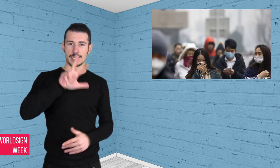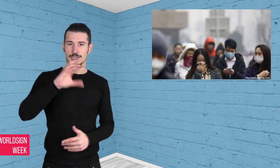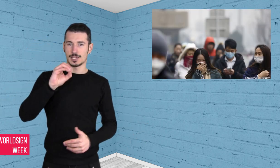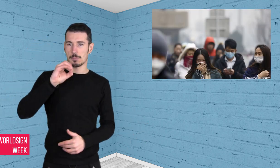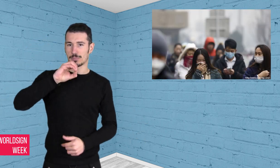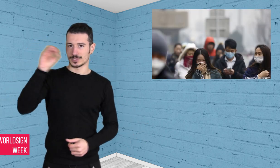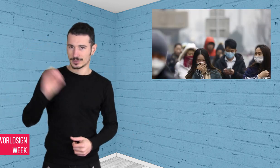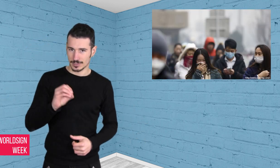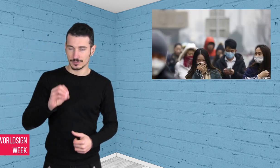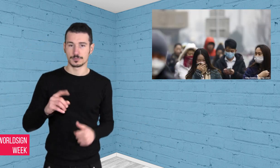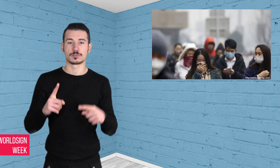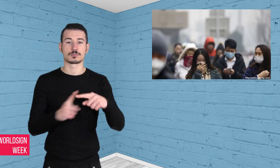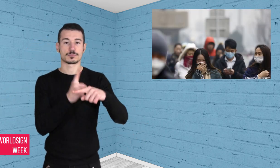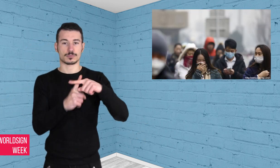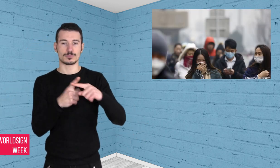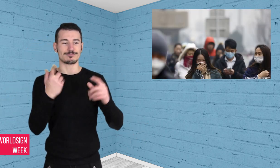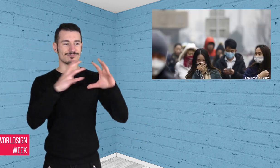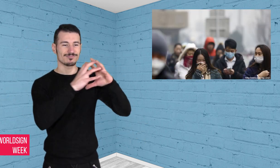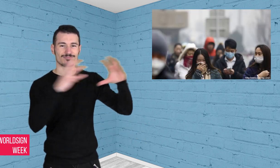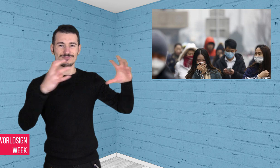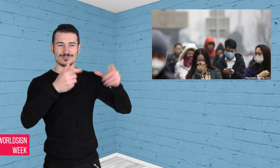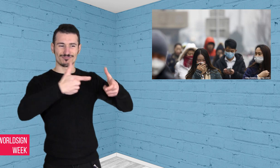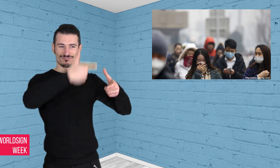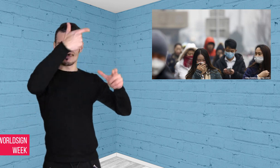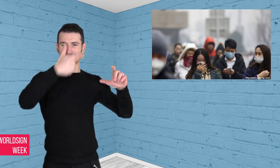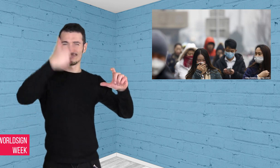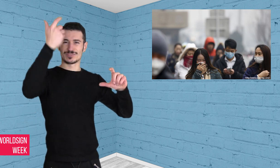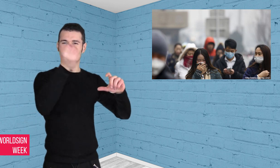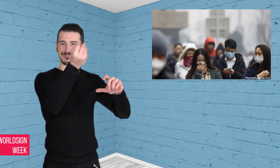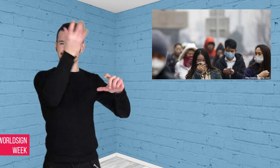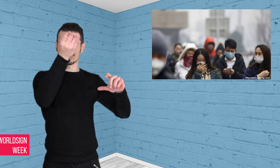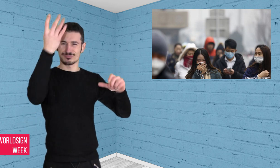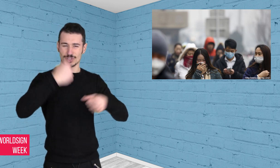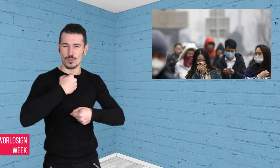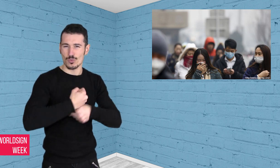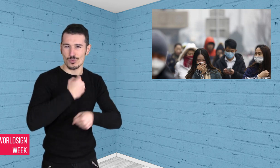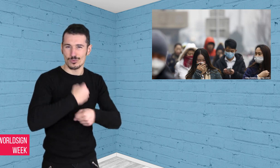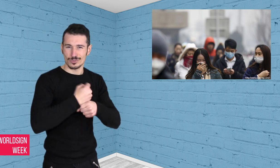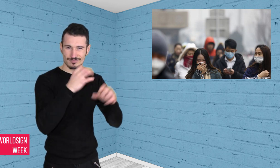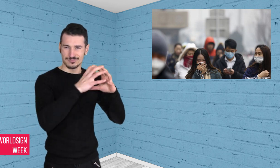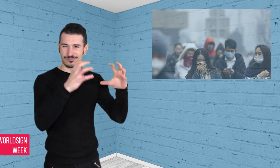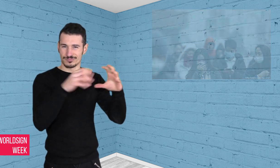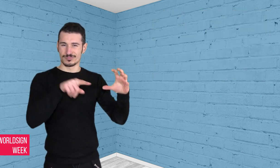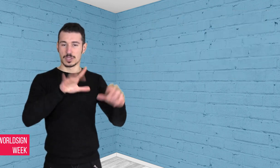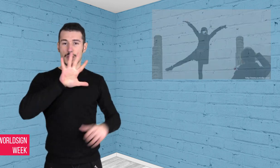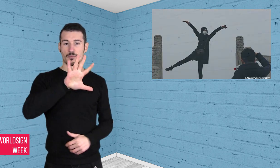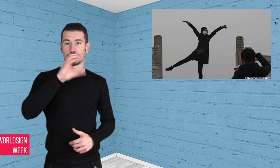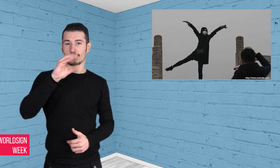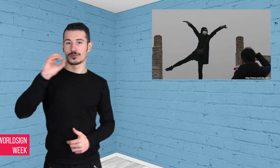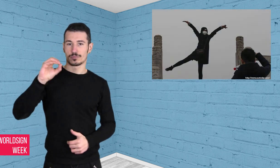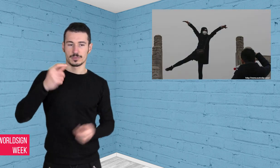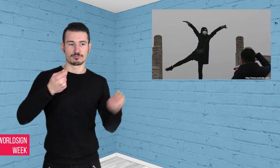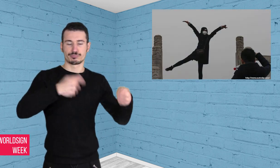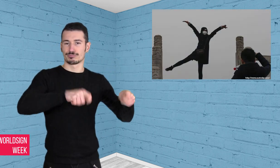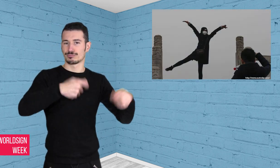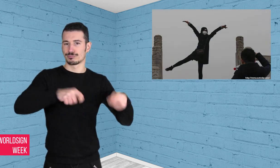and restricting use of about 300,000 high- pollution vehicles in the capital.